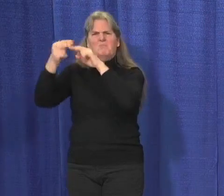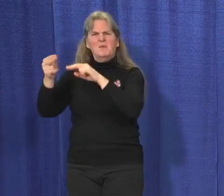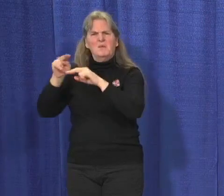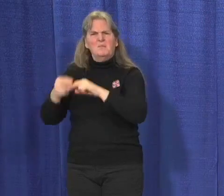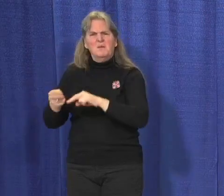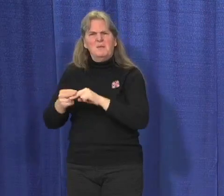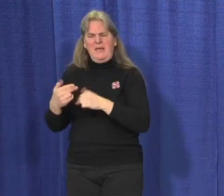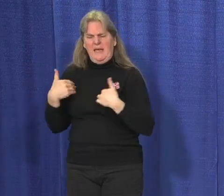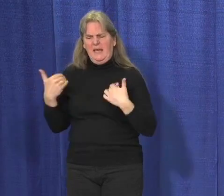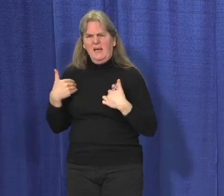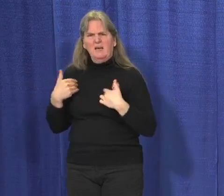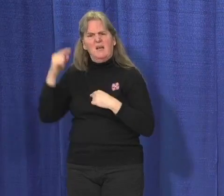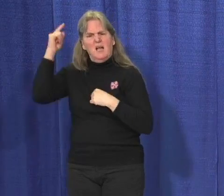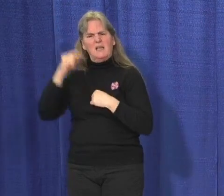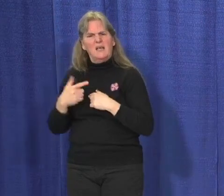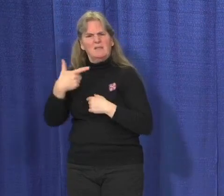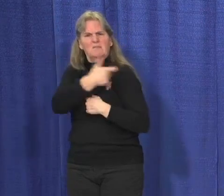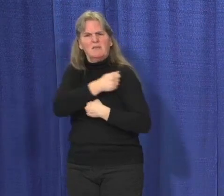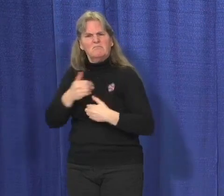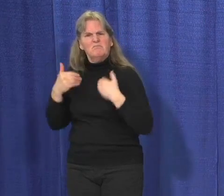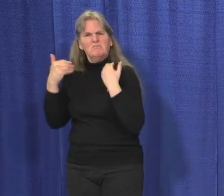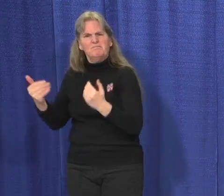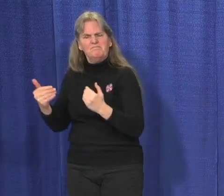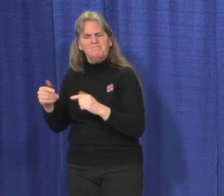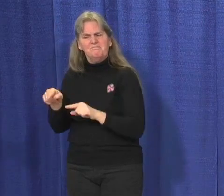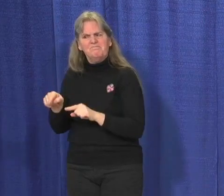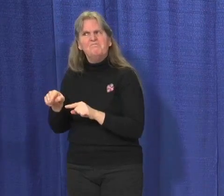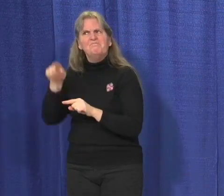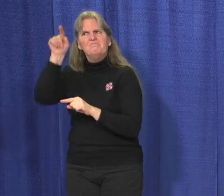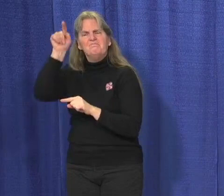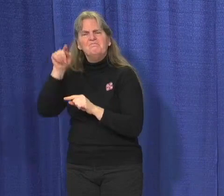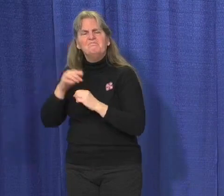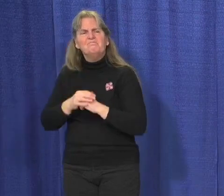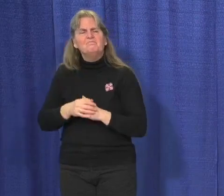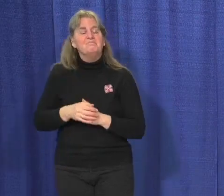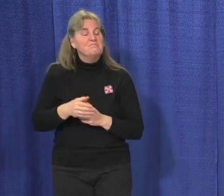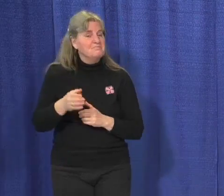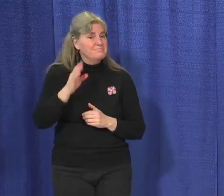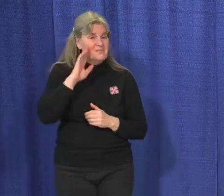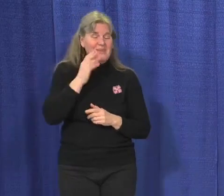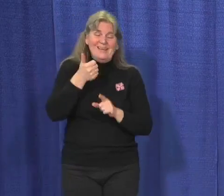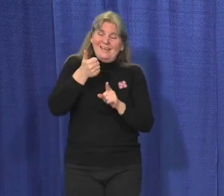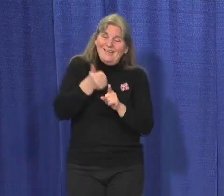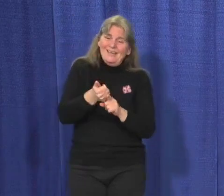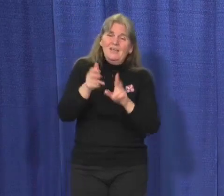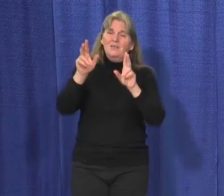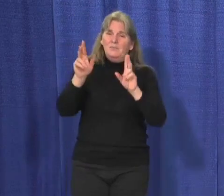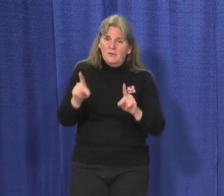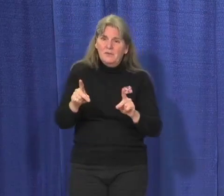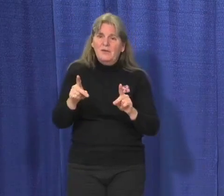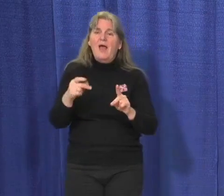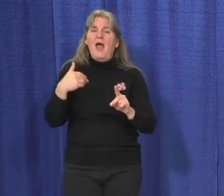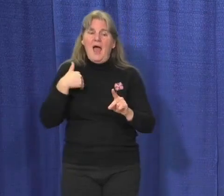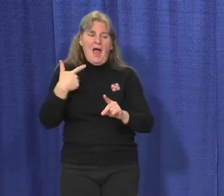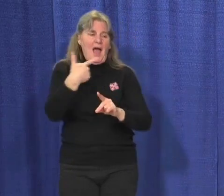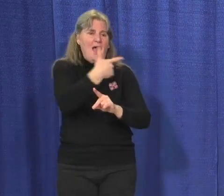drops with every decade. Believe me, every additional YUKON resident vaccinated makes